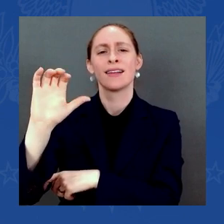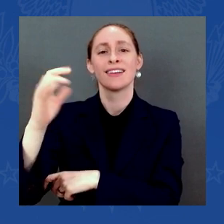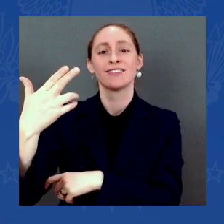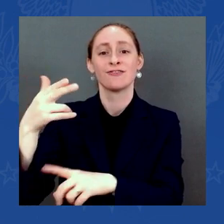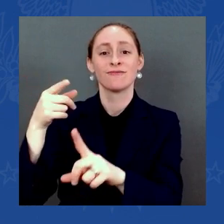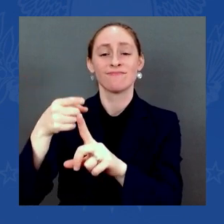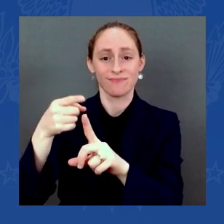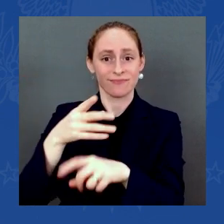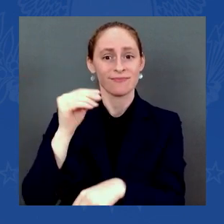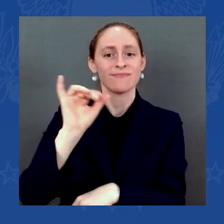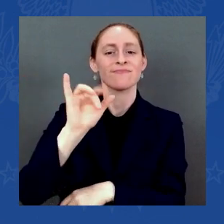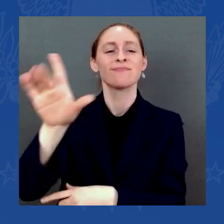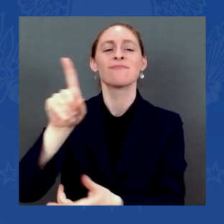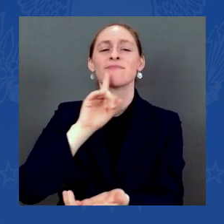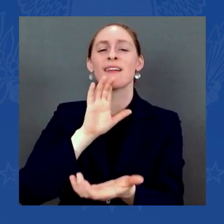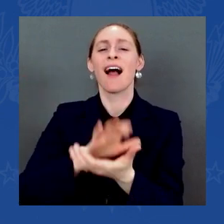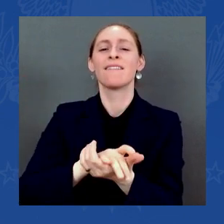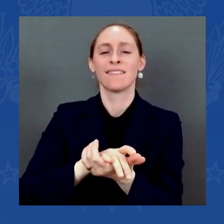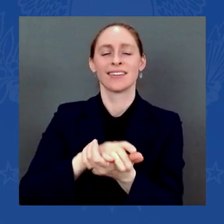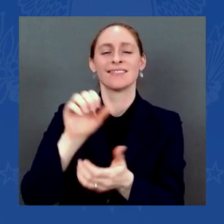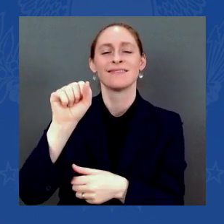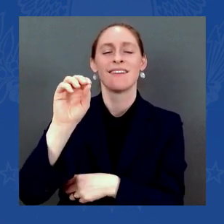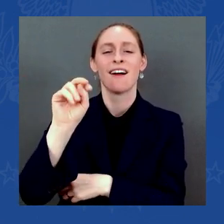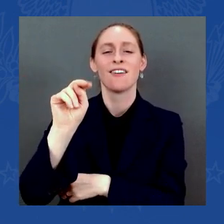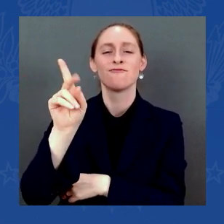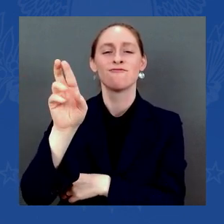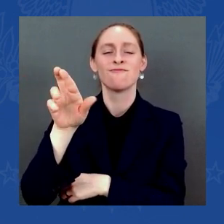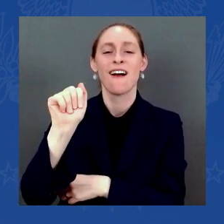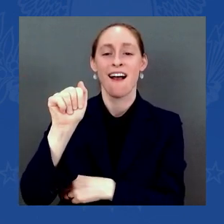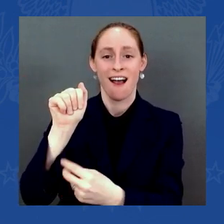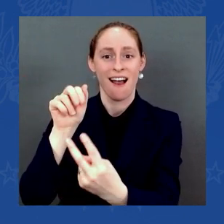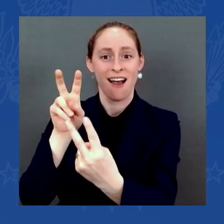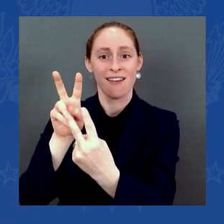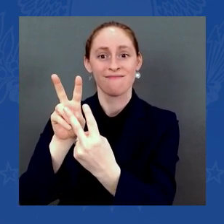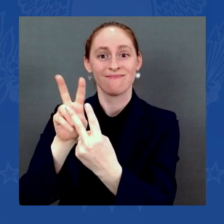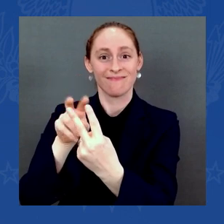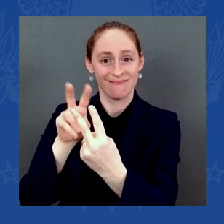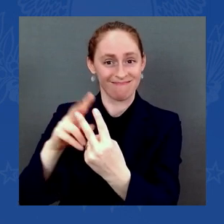Then they both worked for the Obi- -- the Obama-Biden White House, driven by public service,